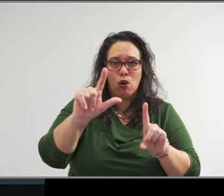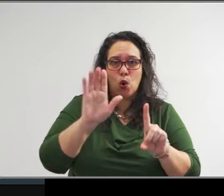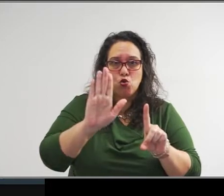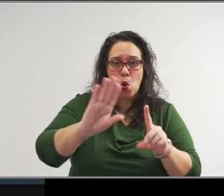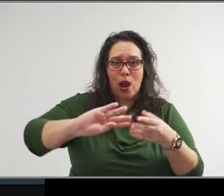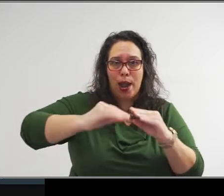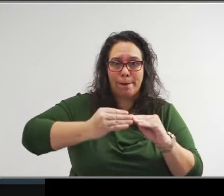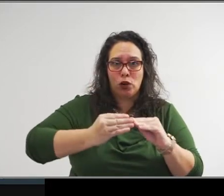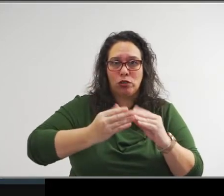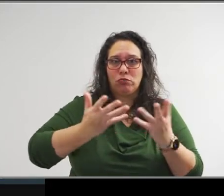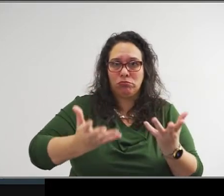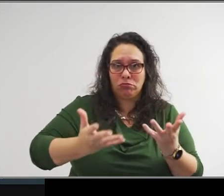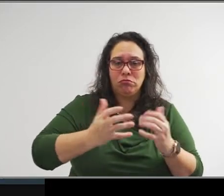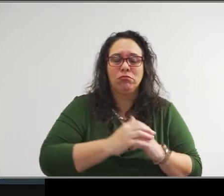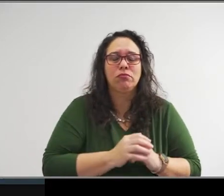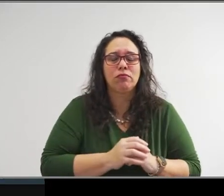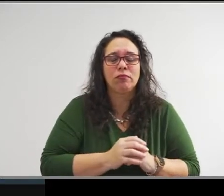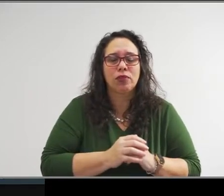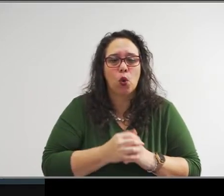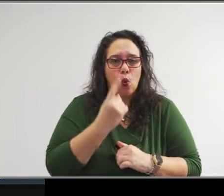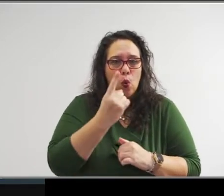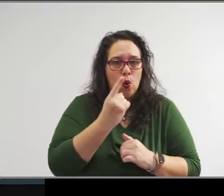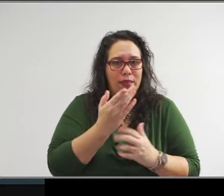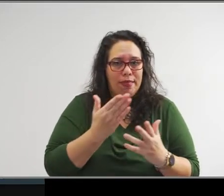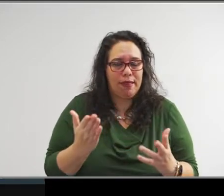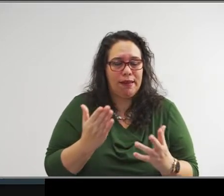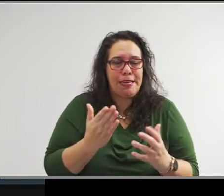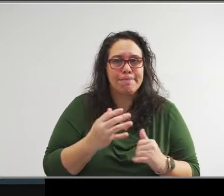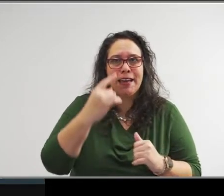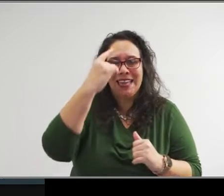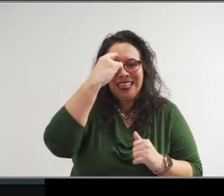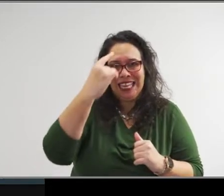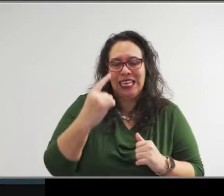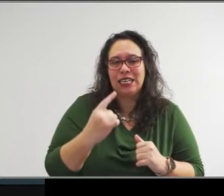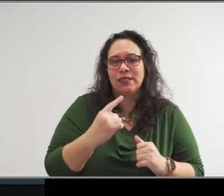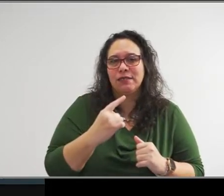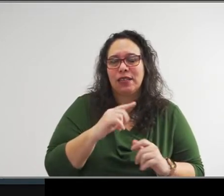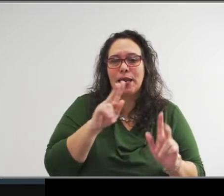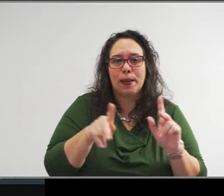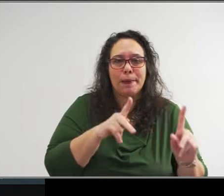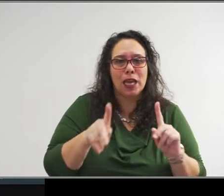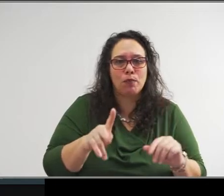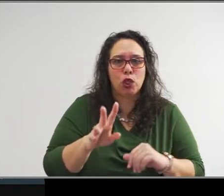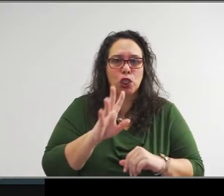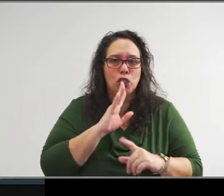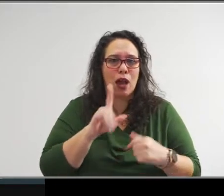One of the things I think people talk about the schools are safe and you've done a great job